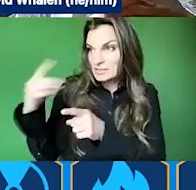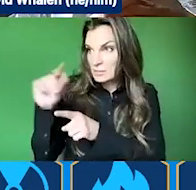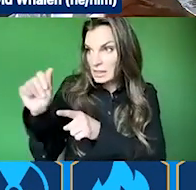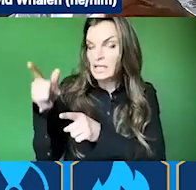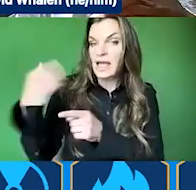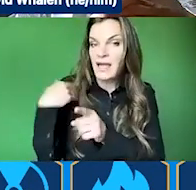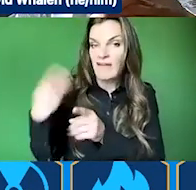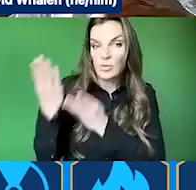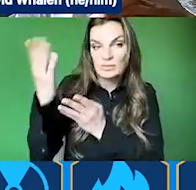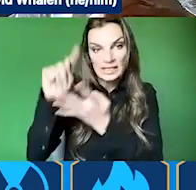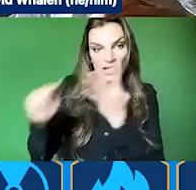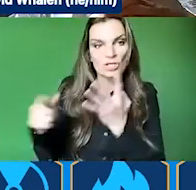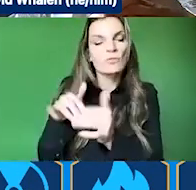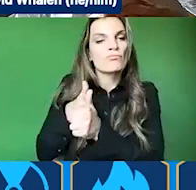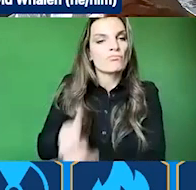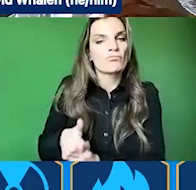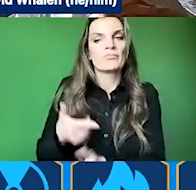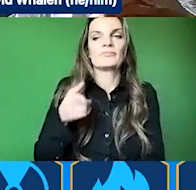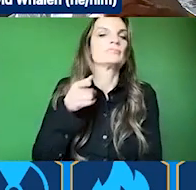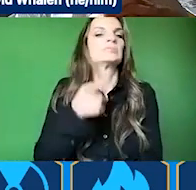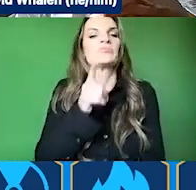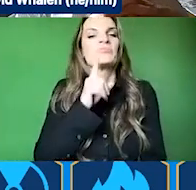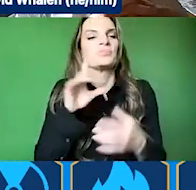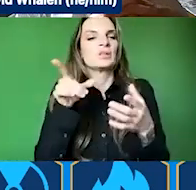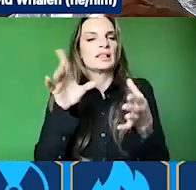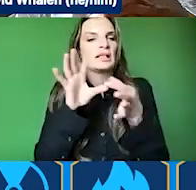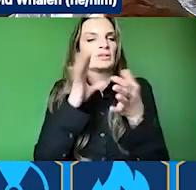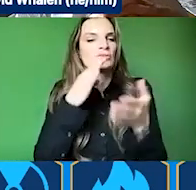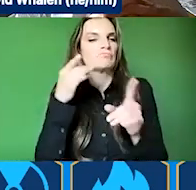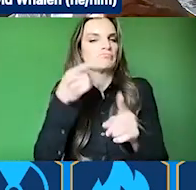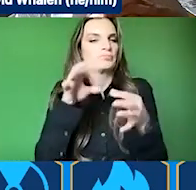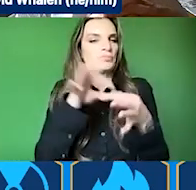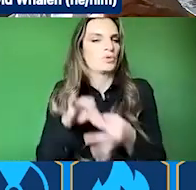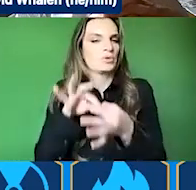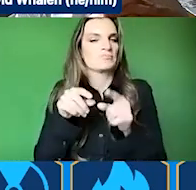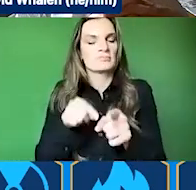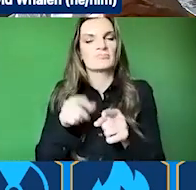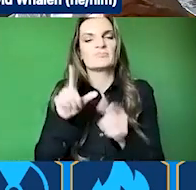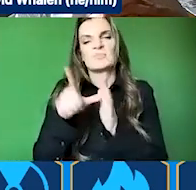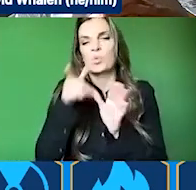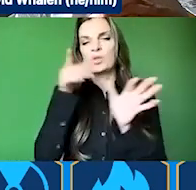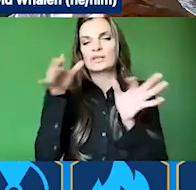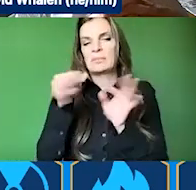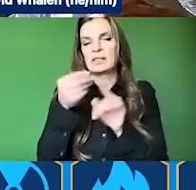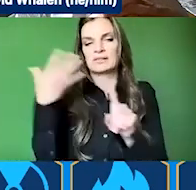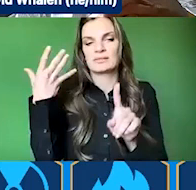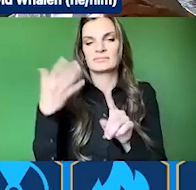one that kind of comes to mind combination of those and we will share the source later from